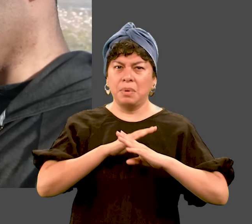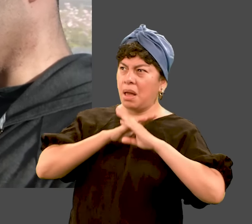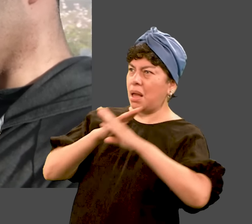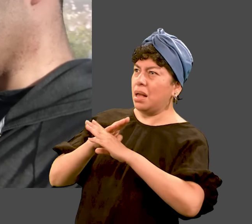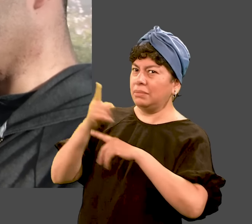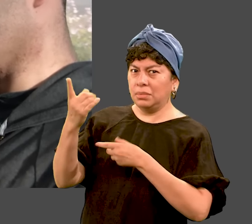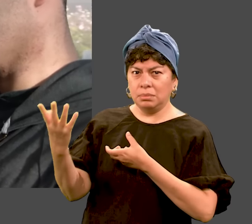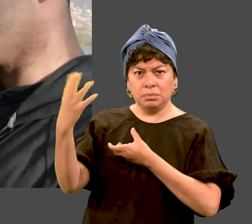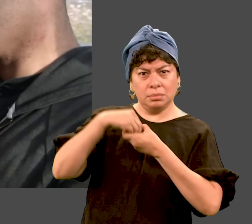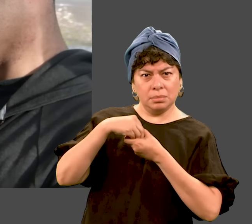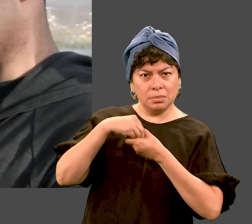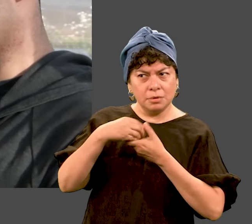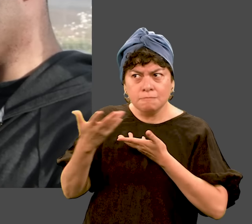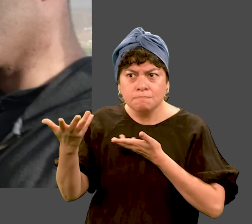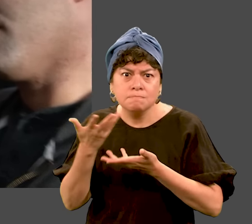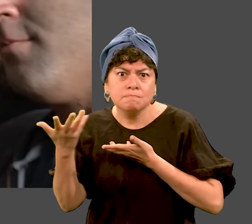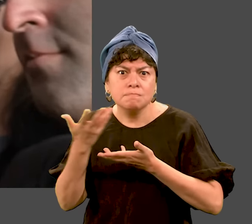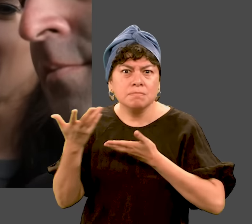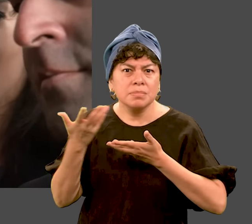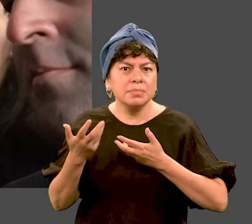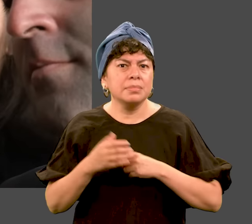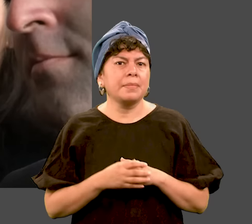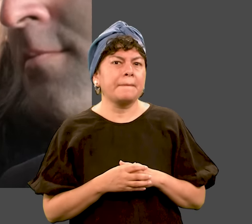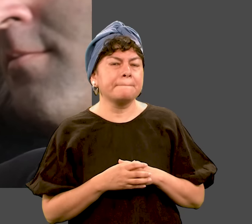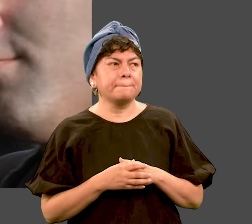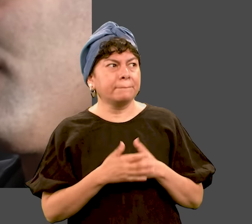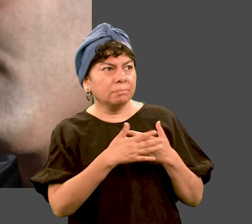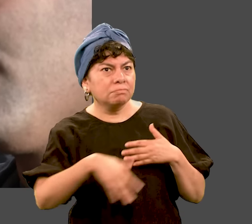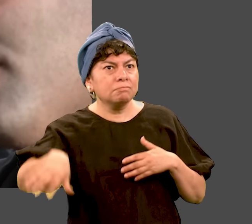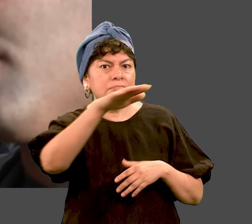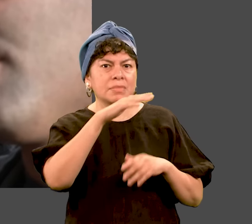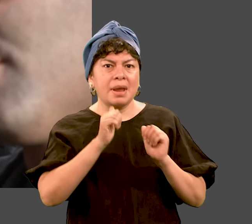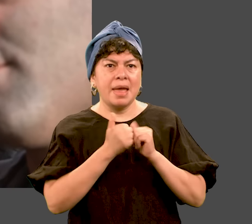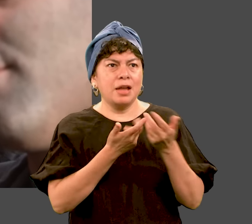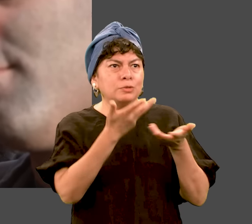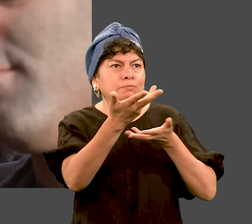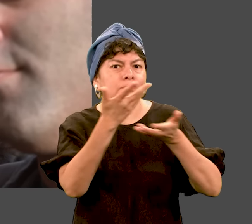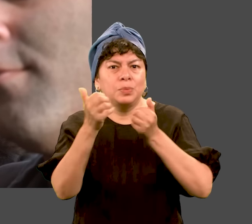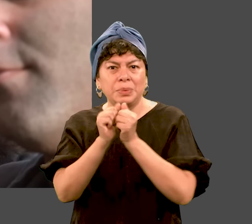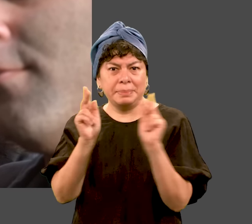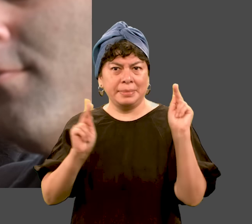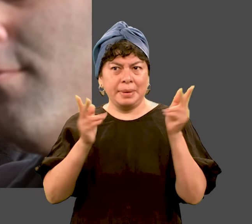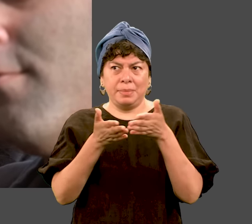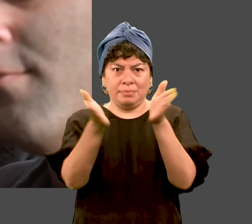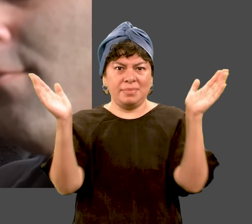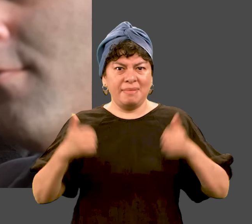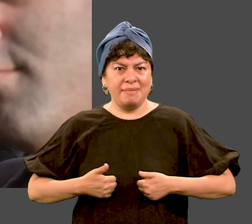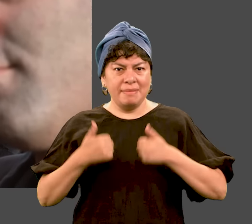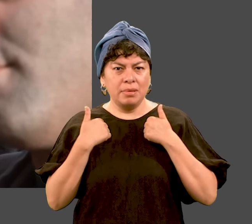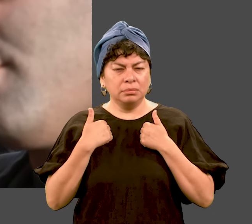you ostracize them further from being able to participate with the rest of the world.